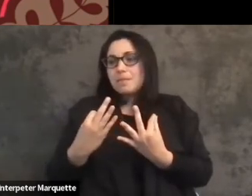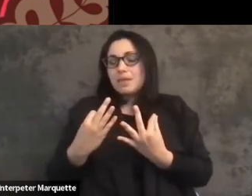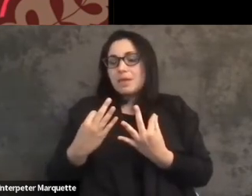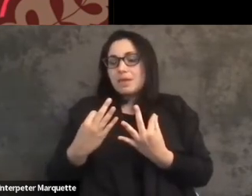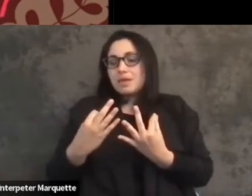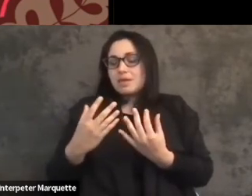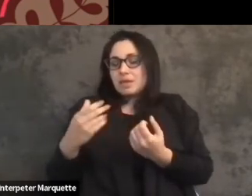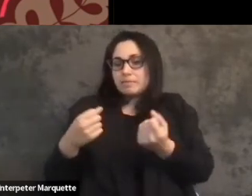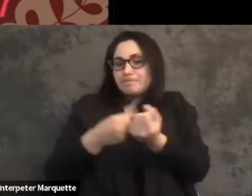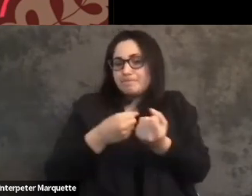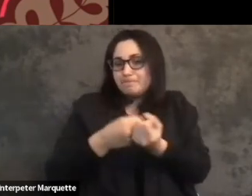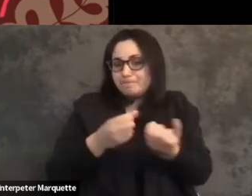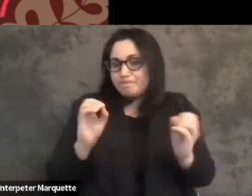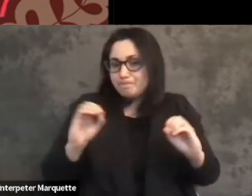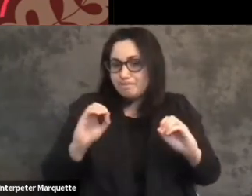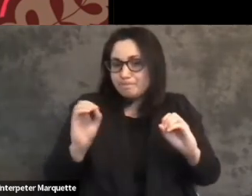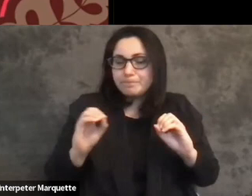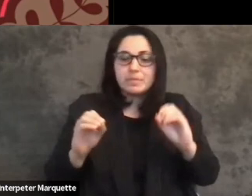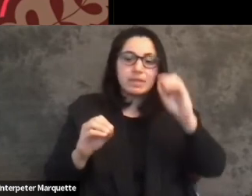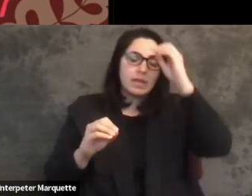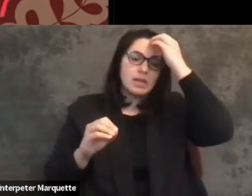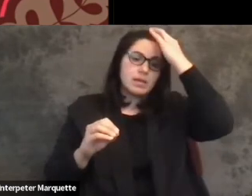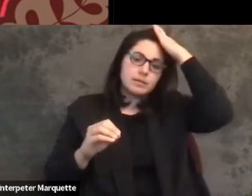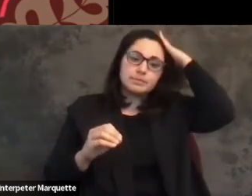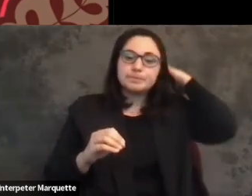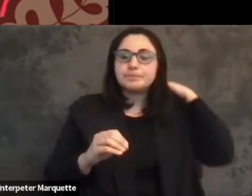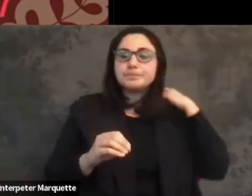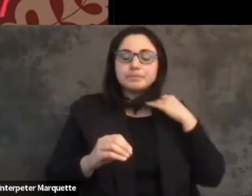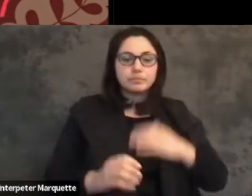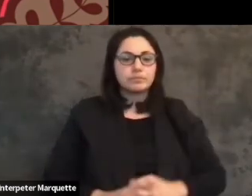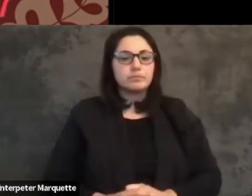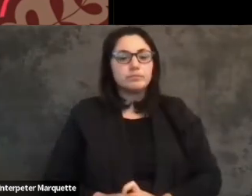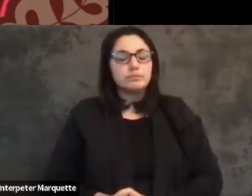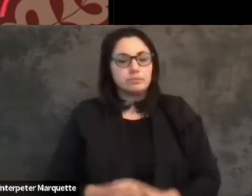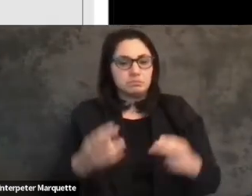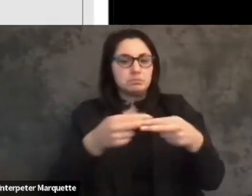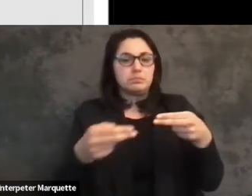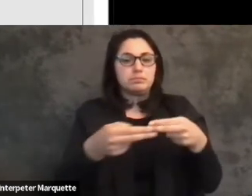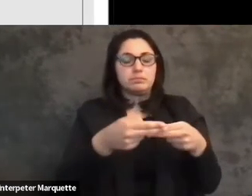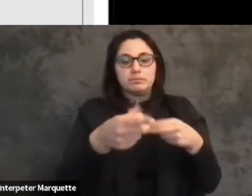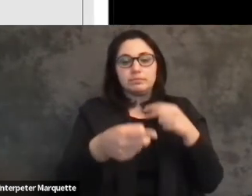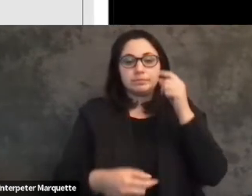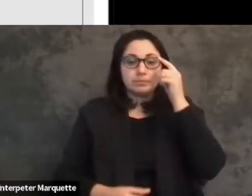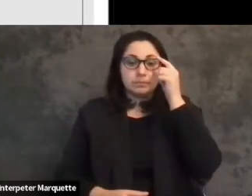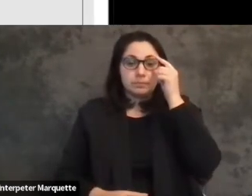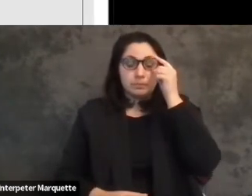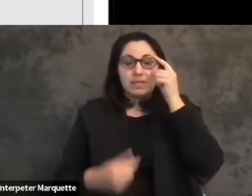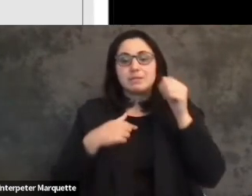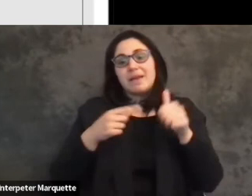into my own hands, I don't have really a family or anyone that can really provide support.